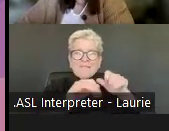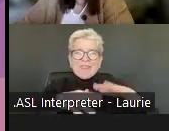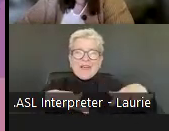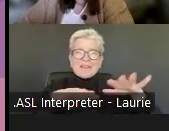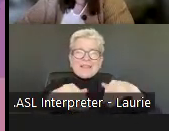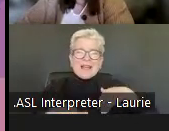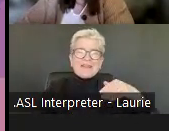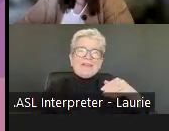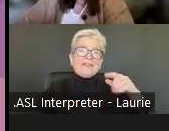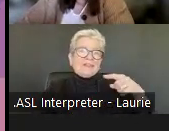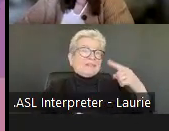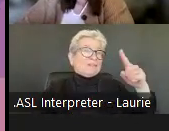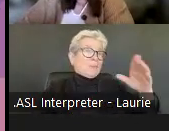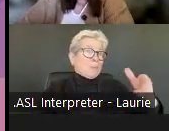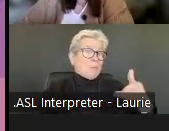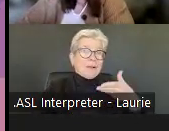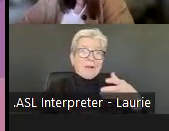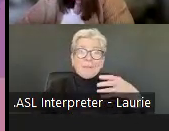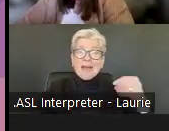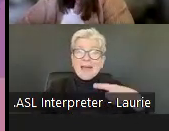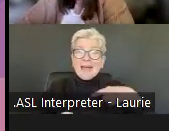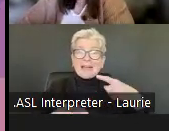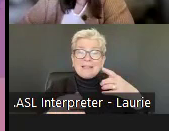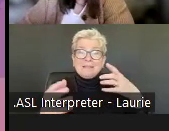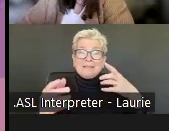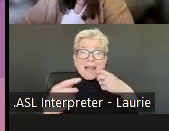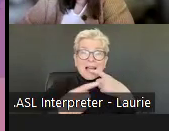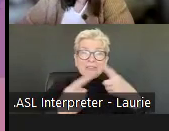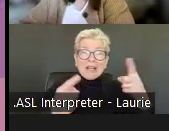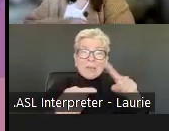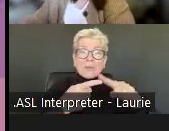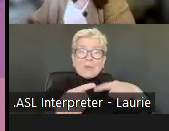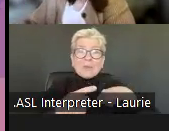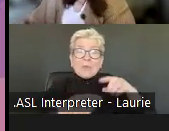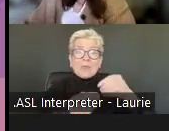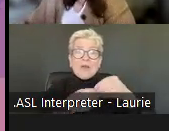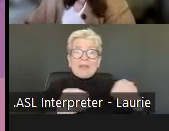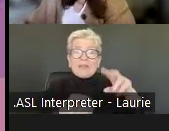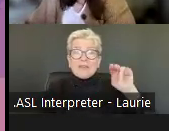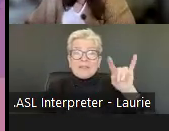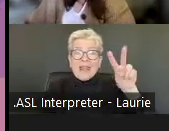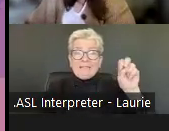and also a shout out to our Office of Native Education. If you'd like to learn more about land